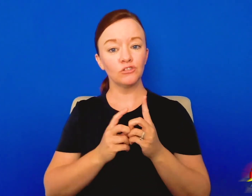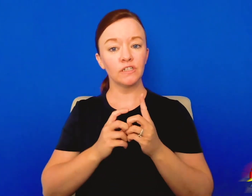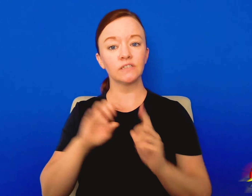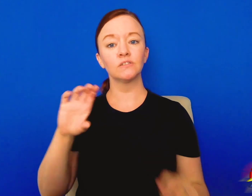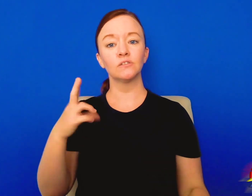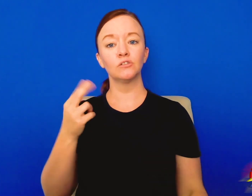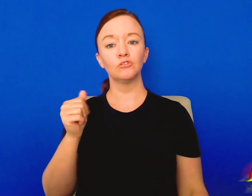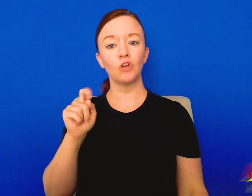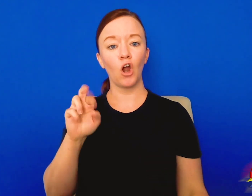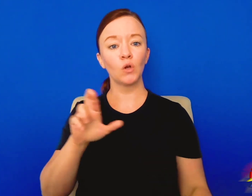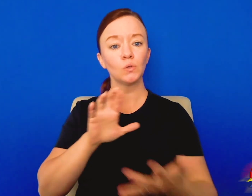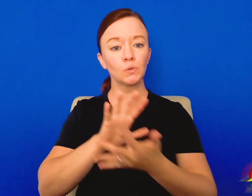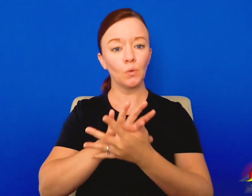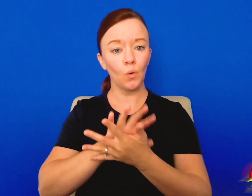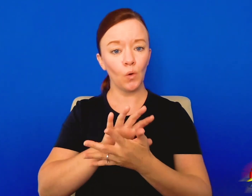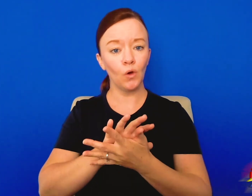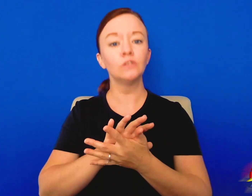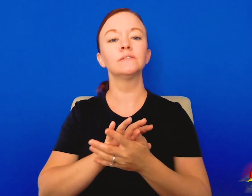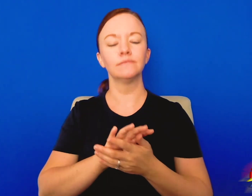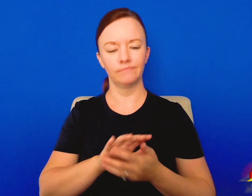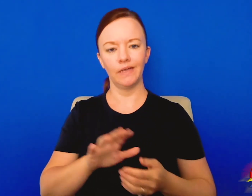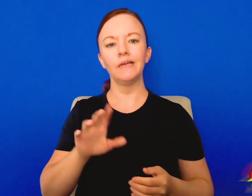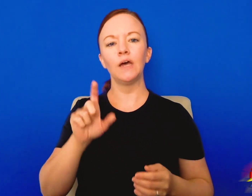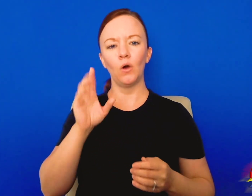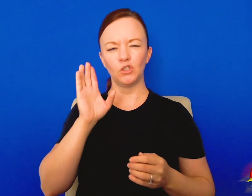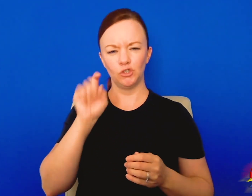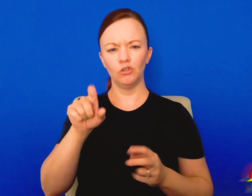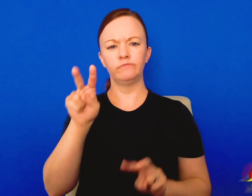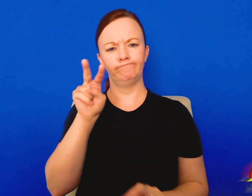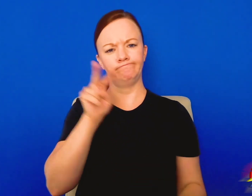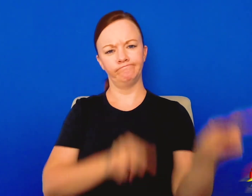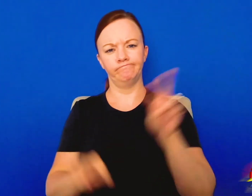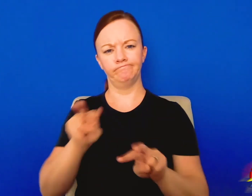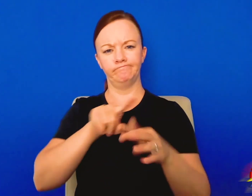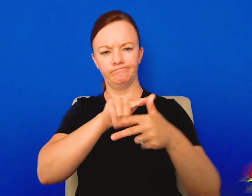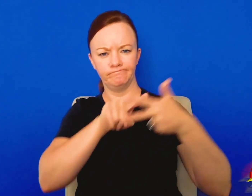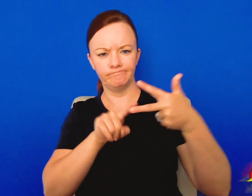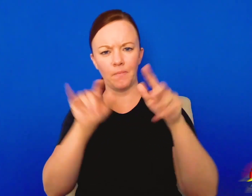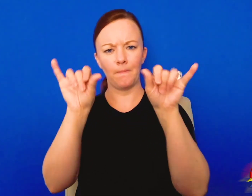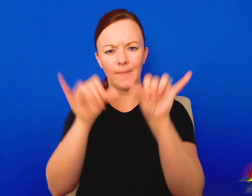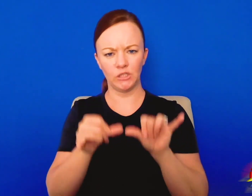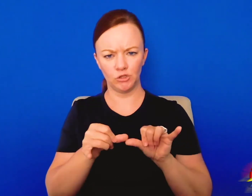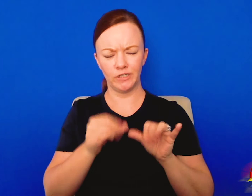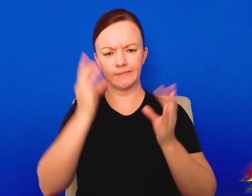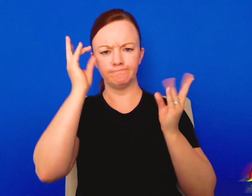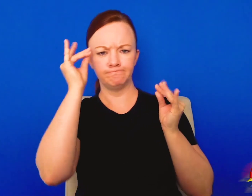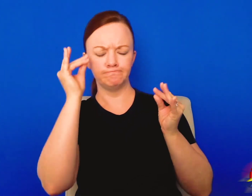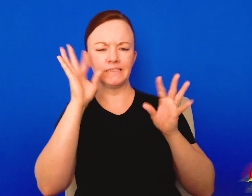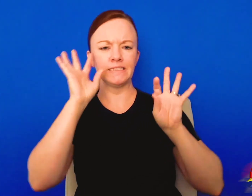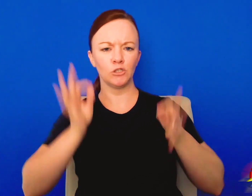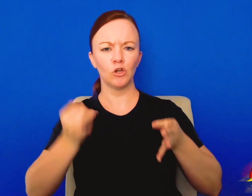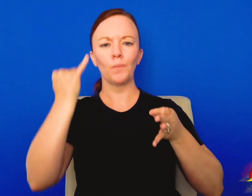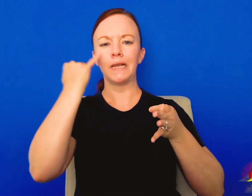SCHOOL DISTRICTS AND CHARTER SCHOOLS SHOULD CONSIDER THE METRICS WHEN DETERMINING WHEN TO RETURN TO SCHOOL.